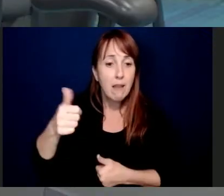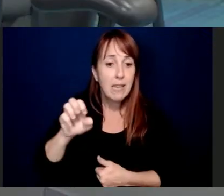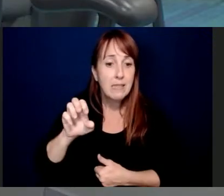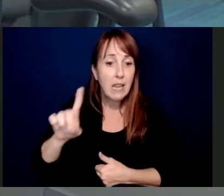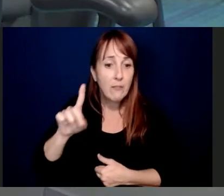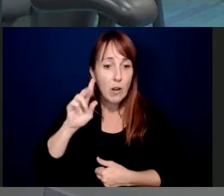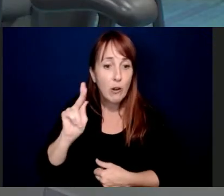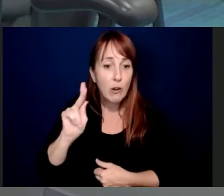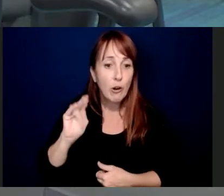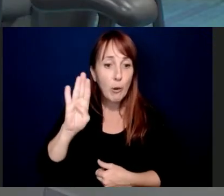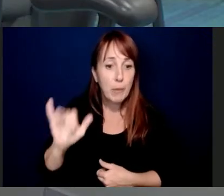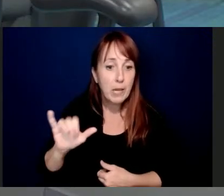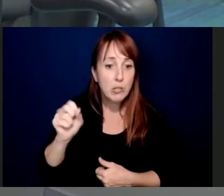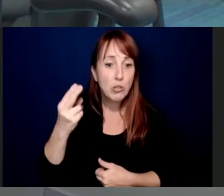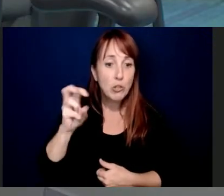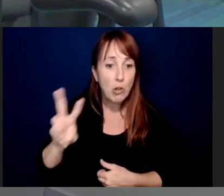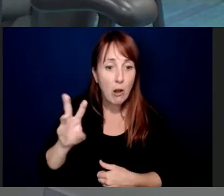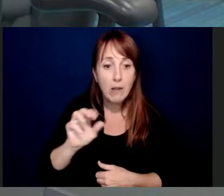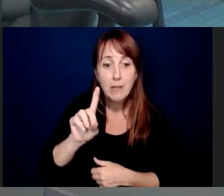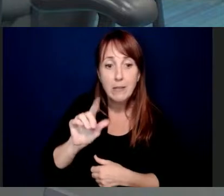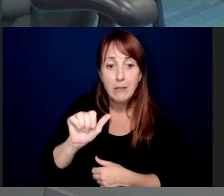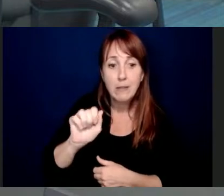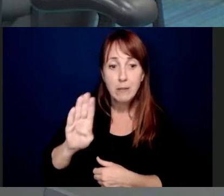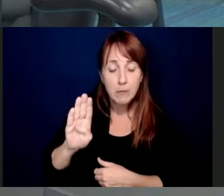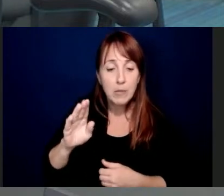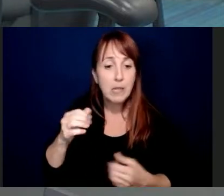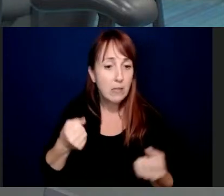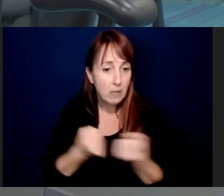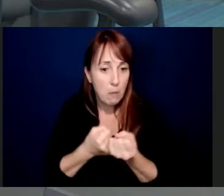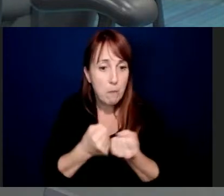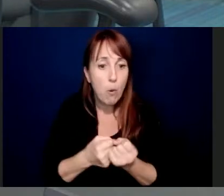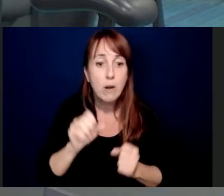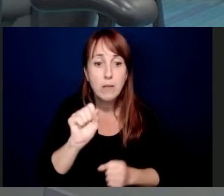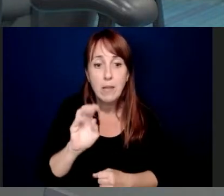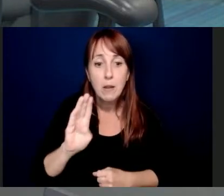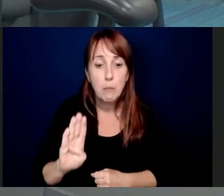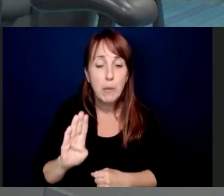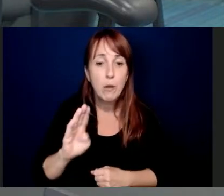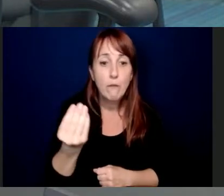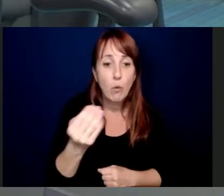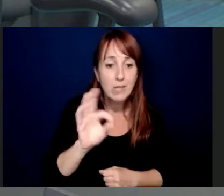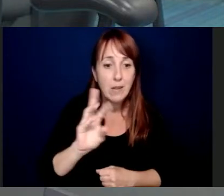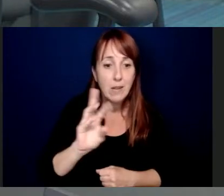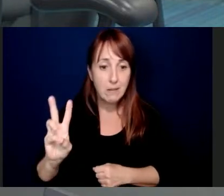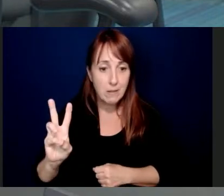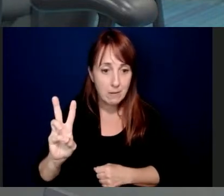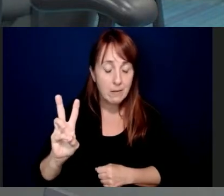The disability and communication access board is in support of Senate bill 1496.